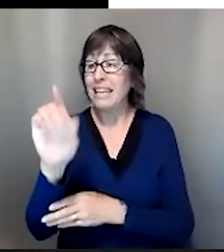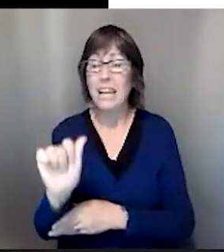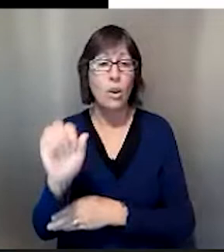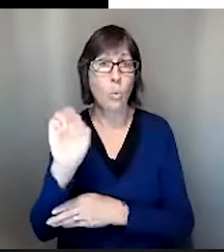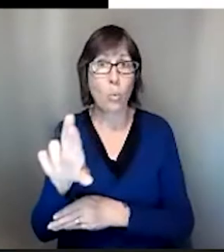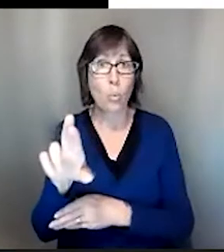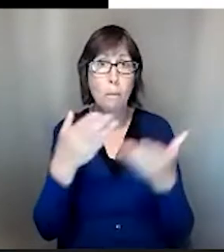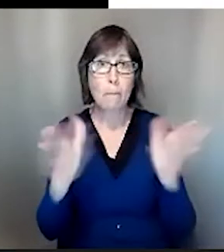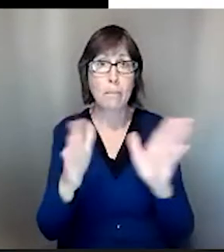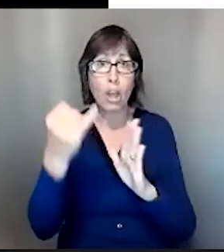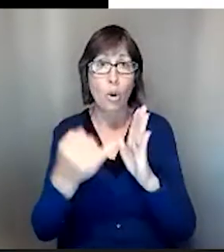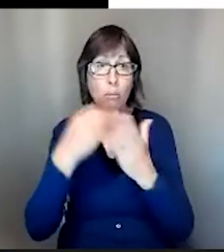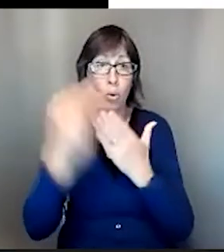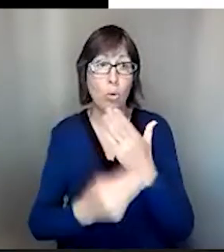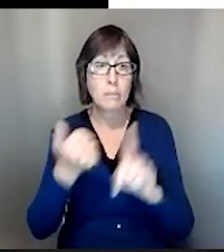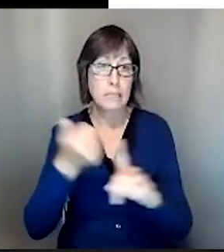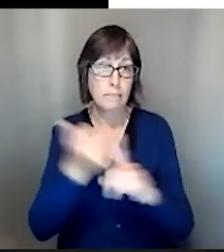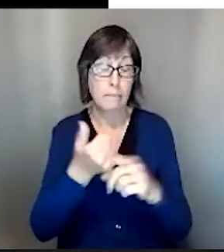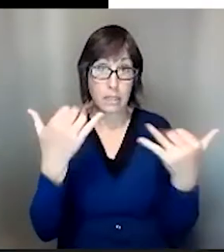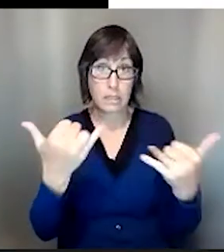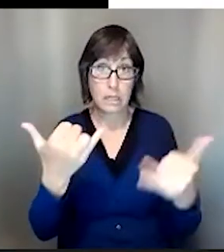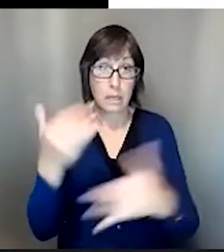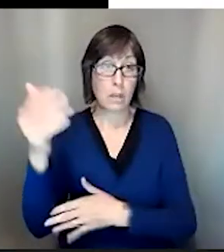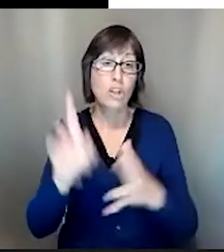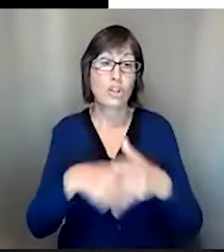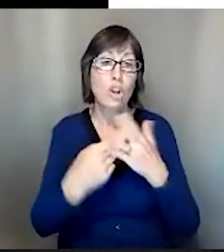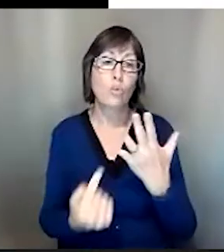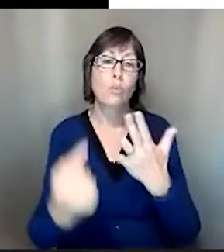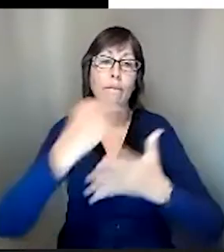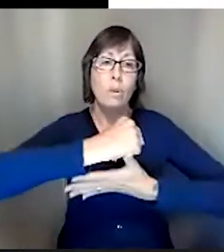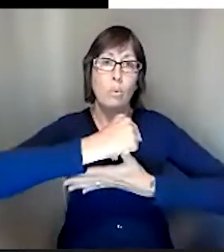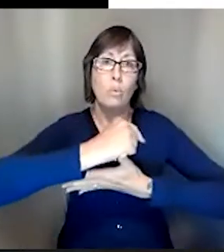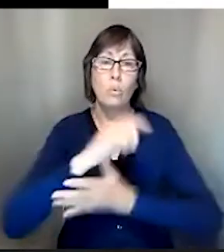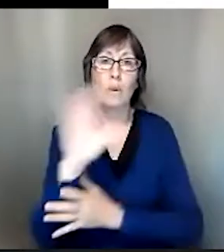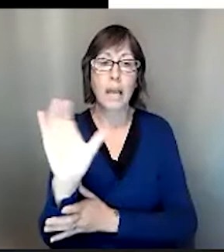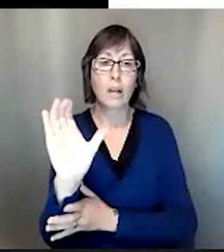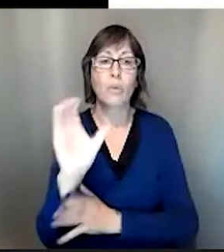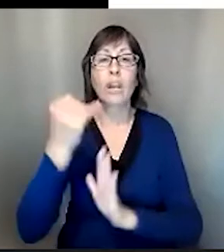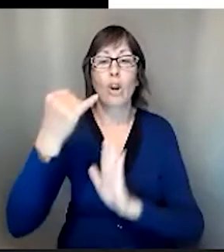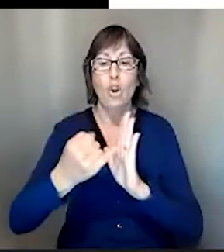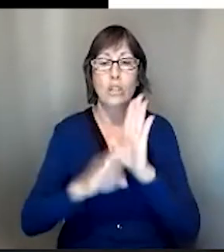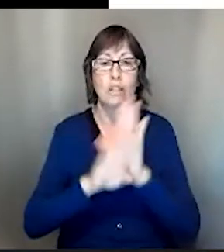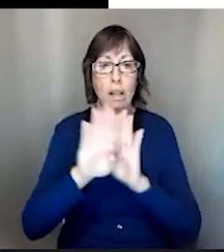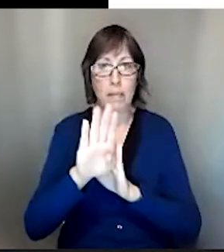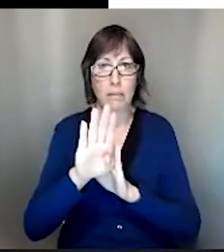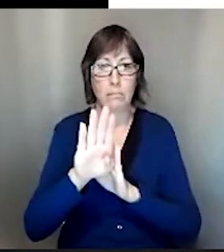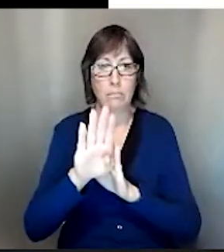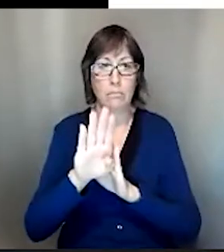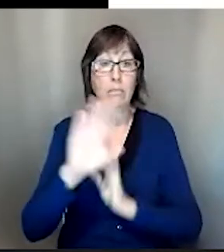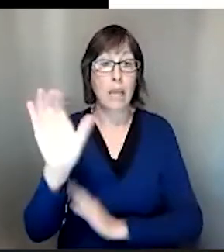Today’s presentation will start with a review of Calgary Arts Development and the Public